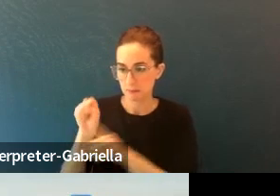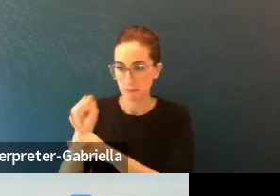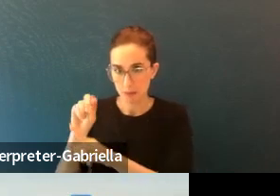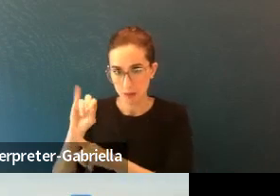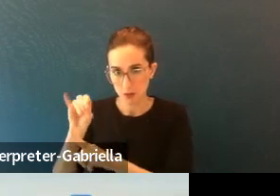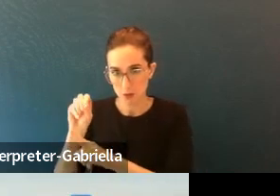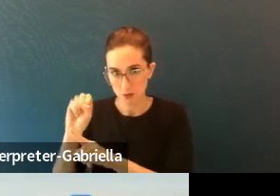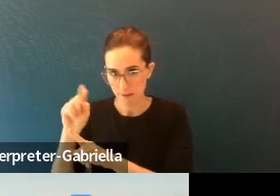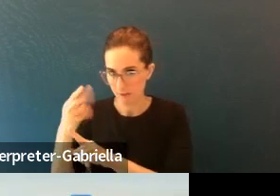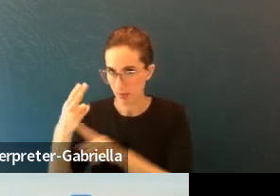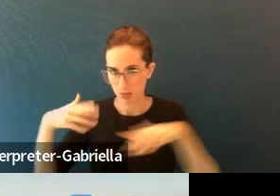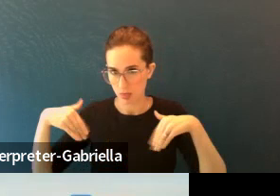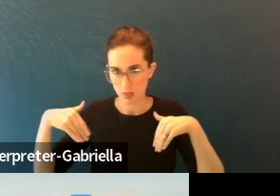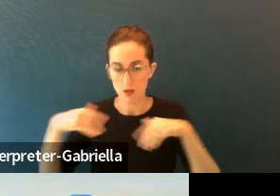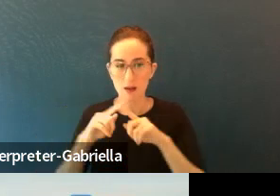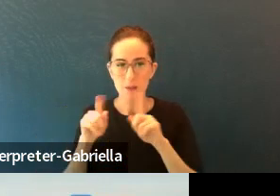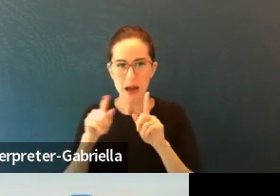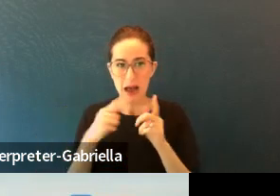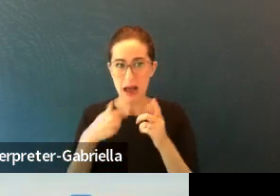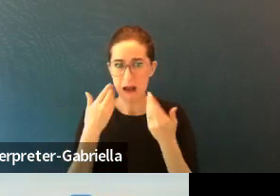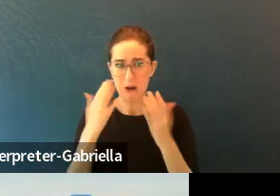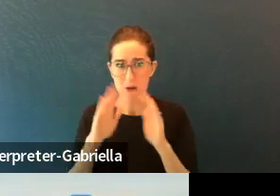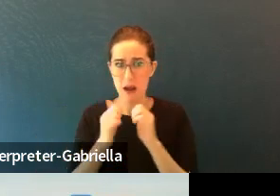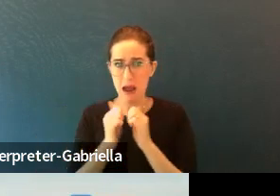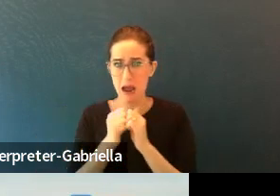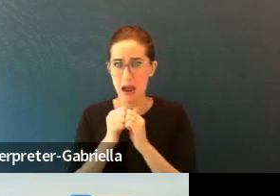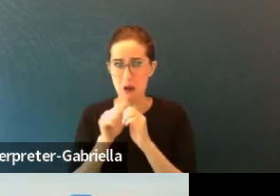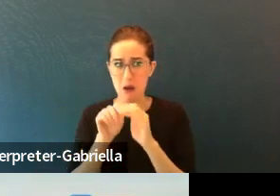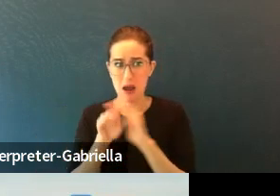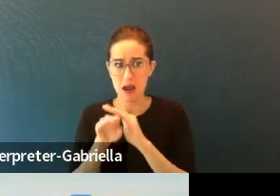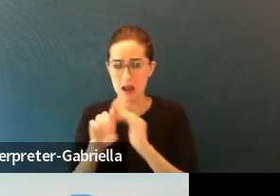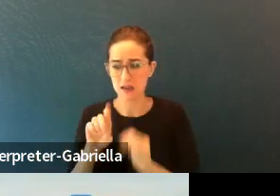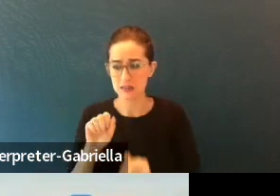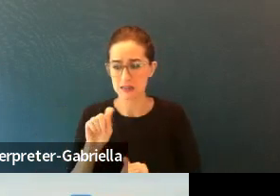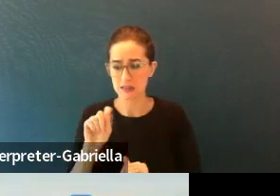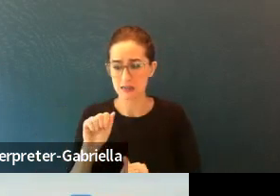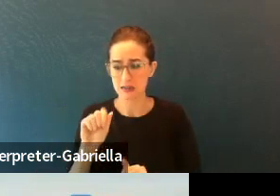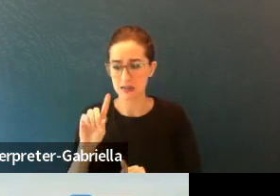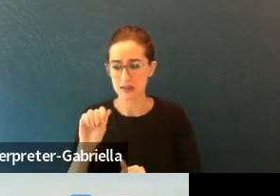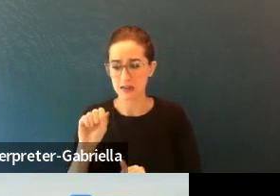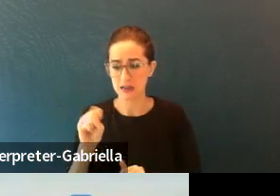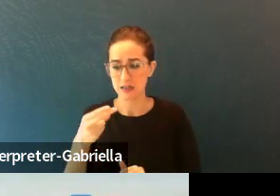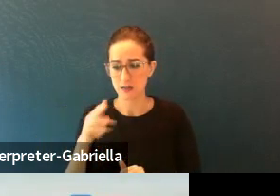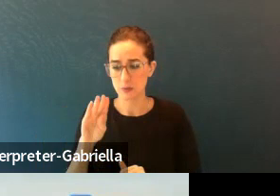and staff website, I don't even know how to get to dashboard to data desk. Or would you mind showing us how you got there?